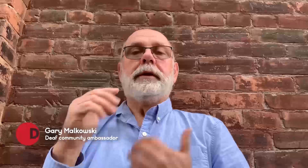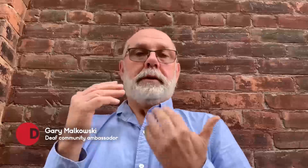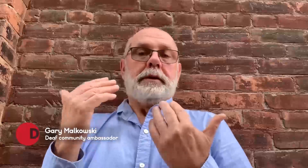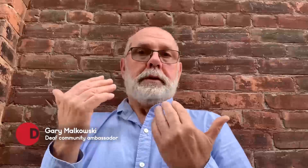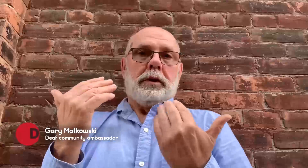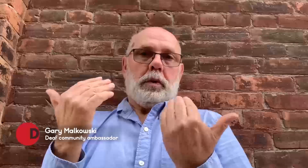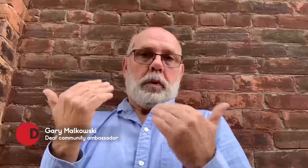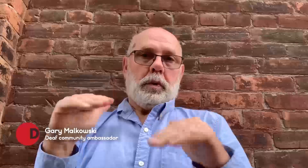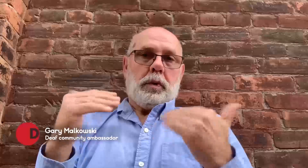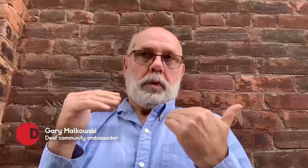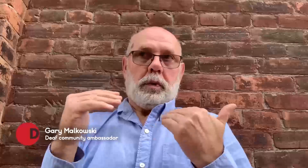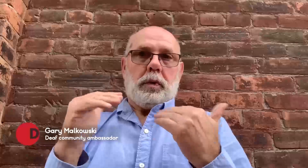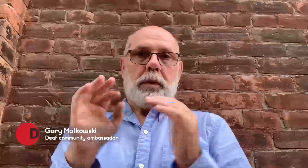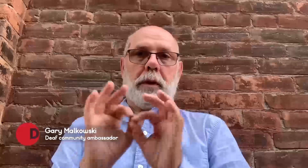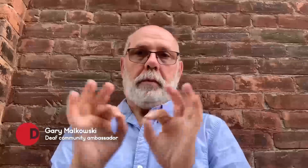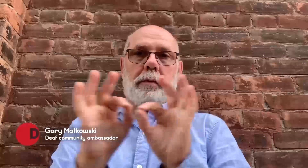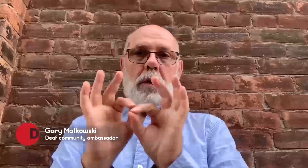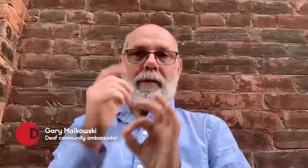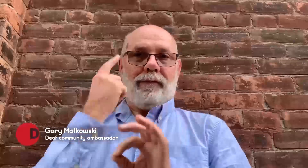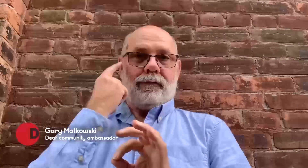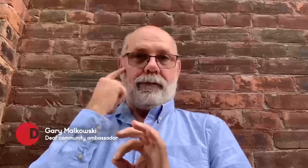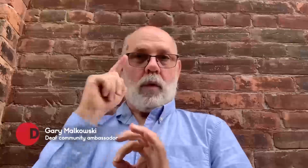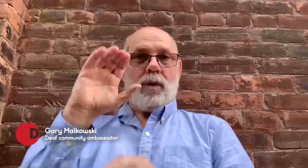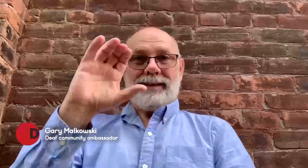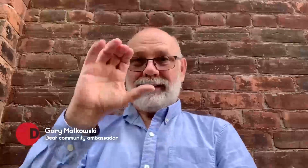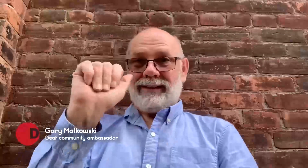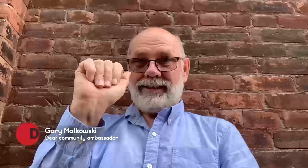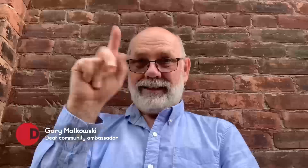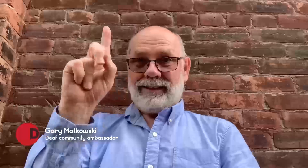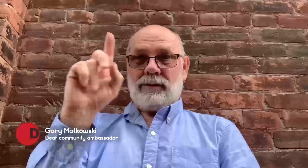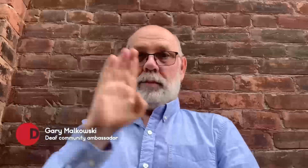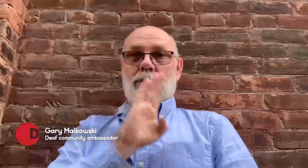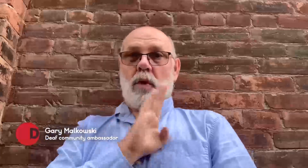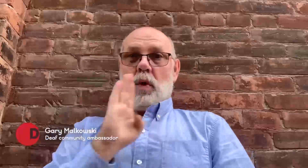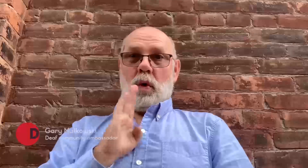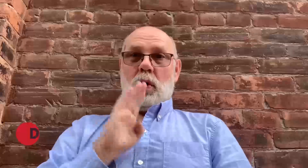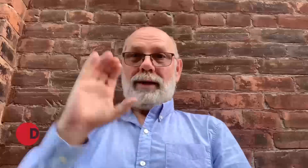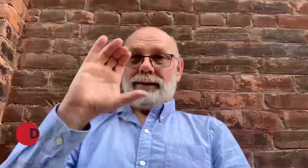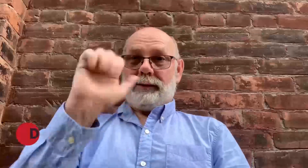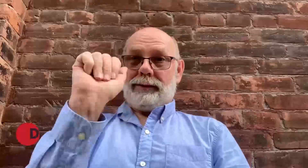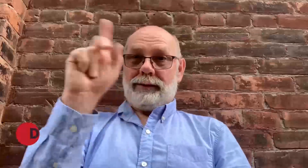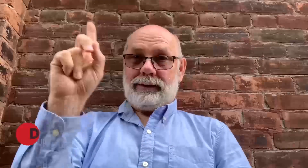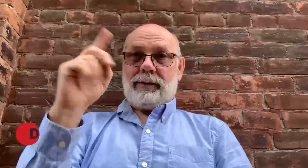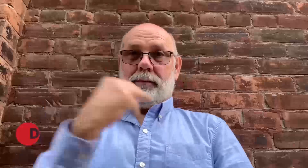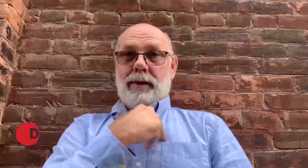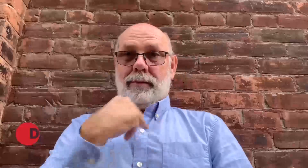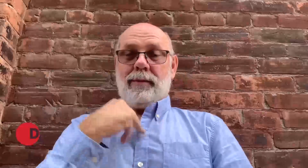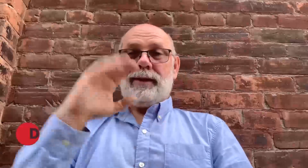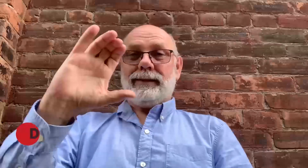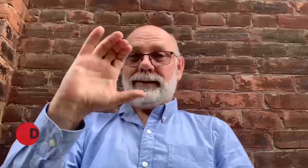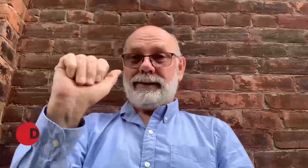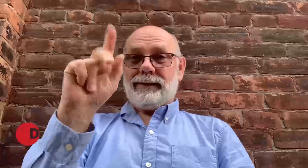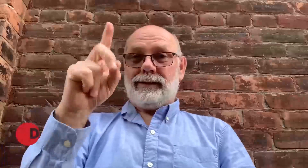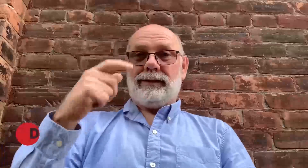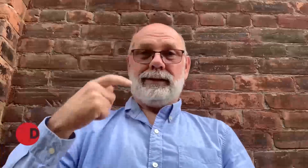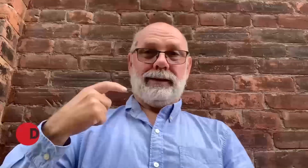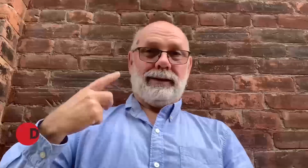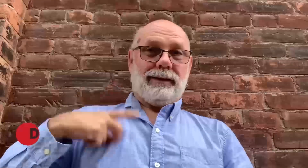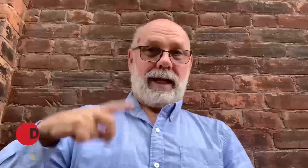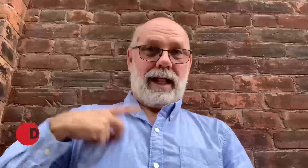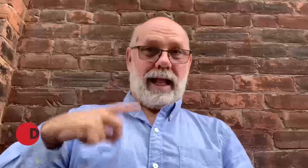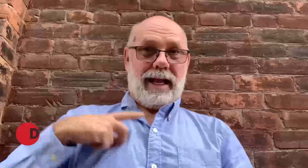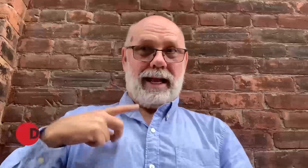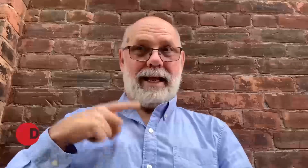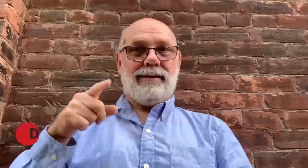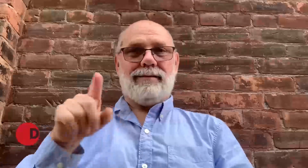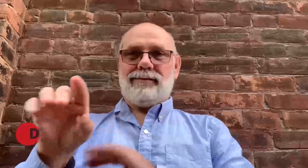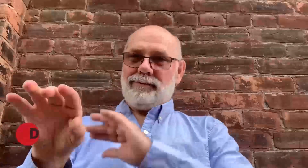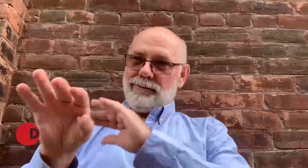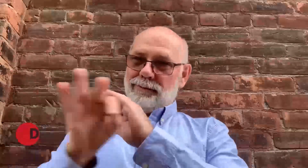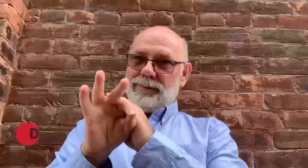It is important that CAD board, CAD members, and CAD delegates select